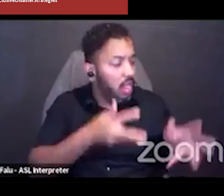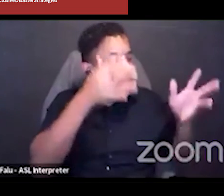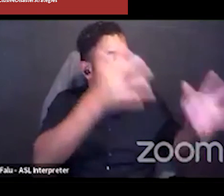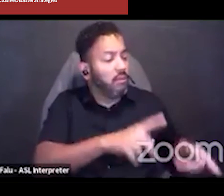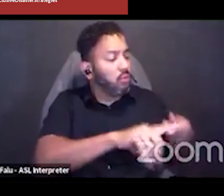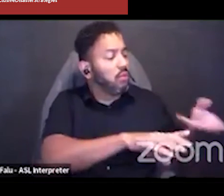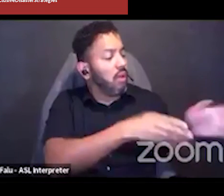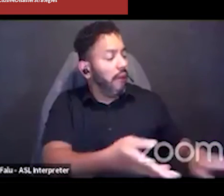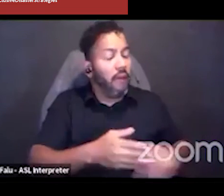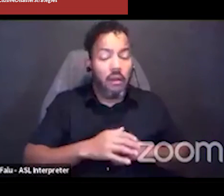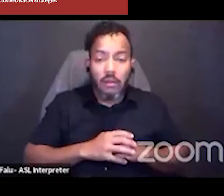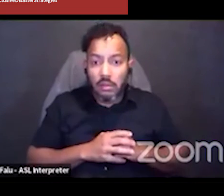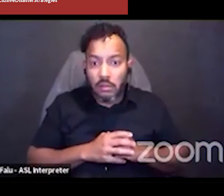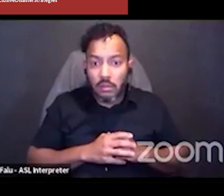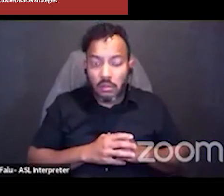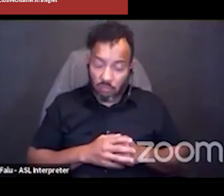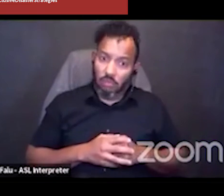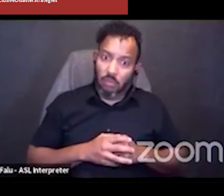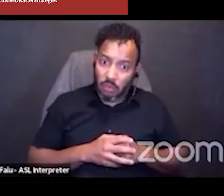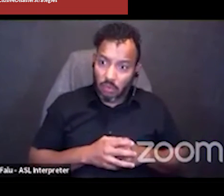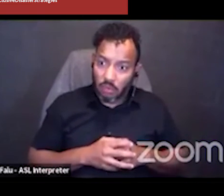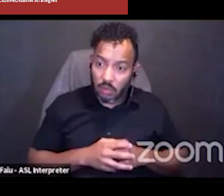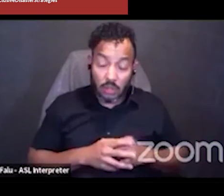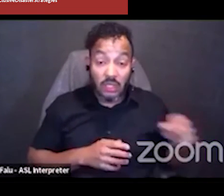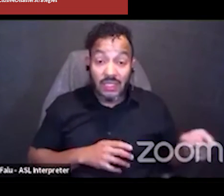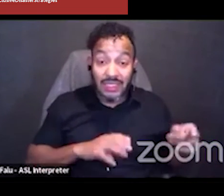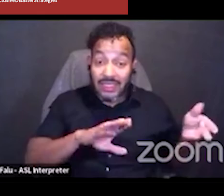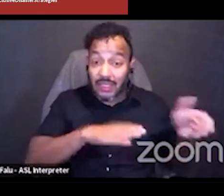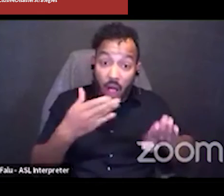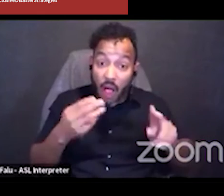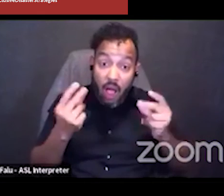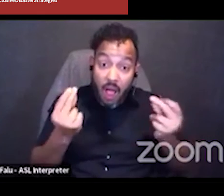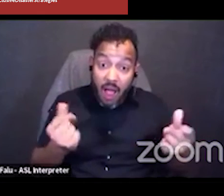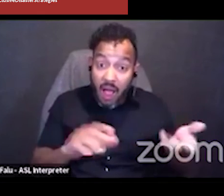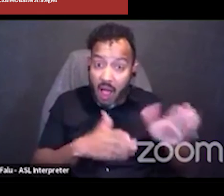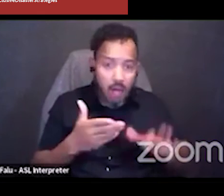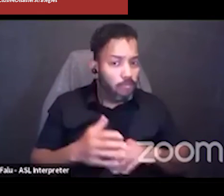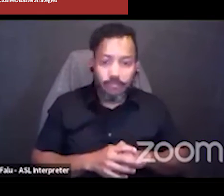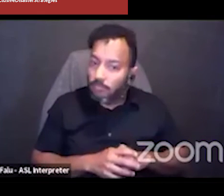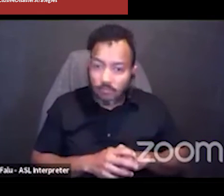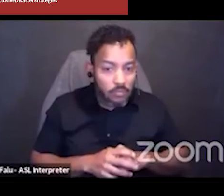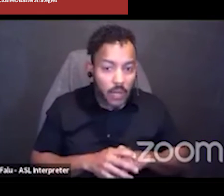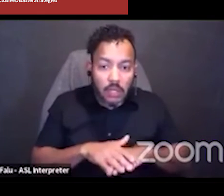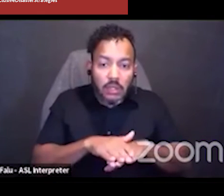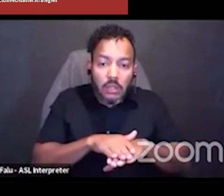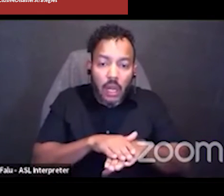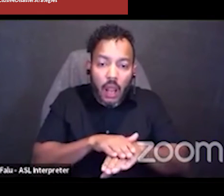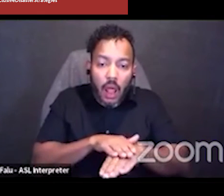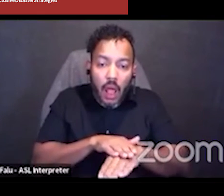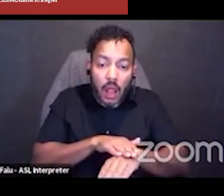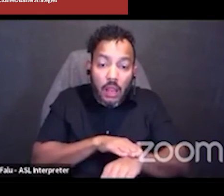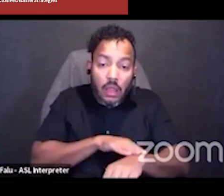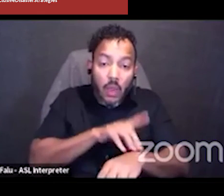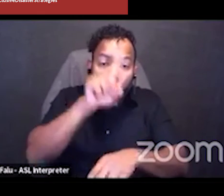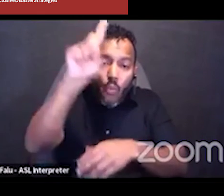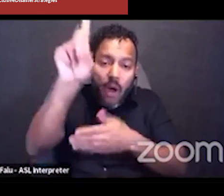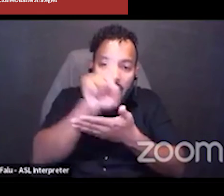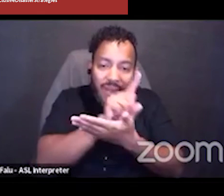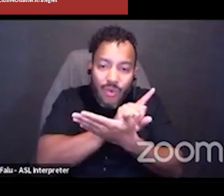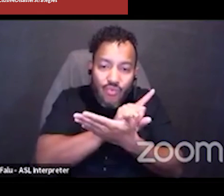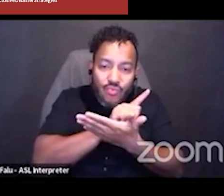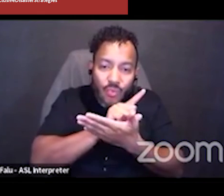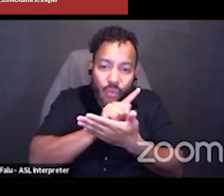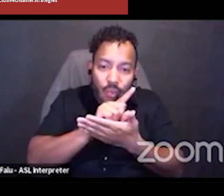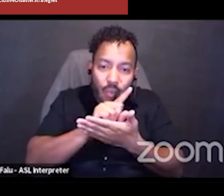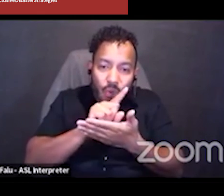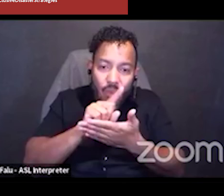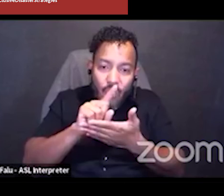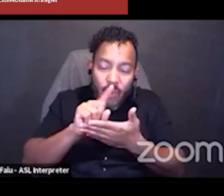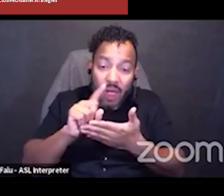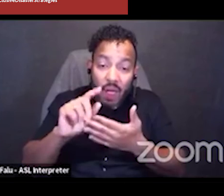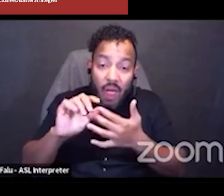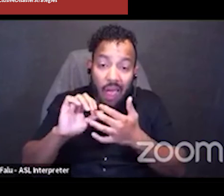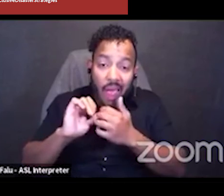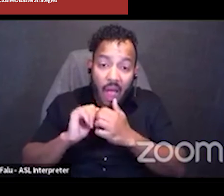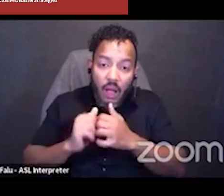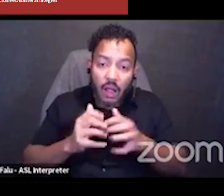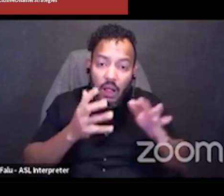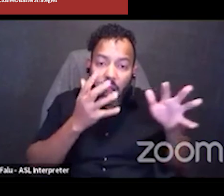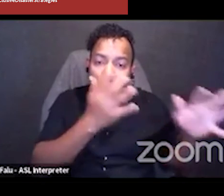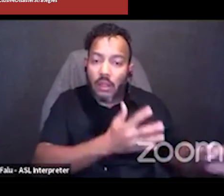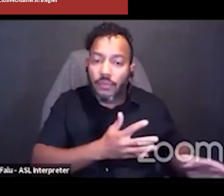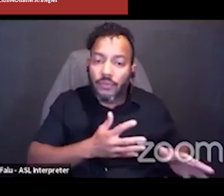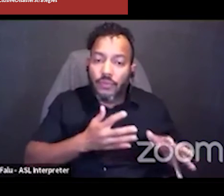He died slowly, it took him a week to pass away from being abandoned, from being neglected